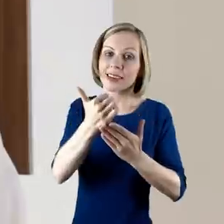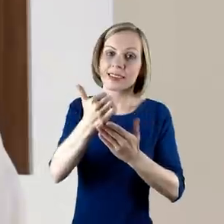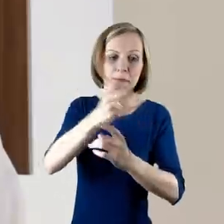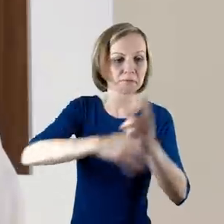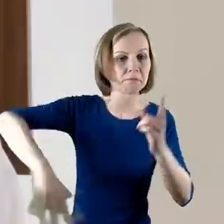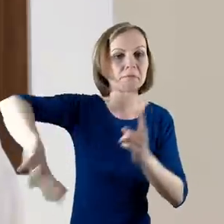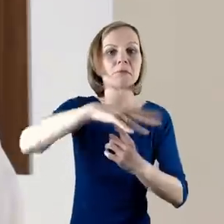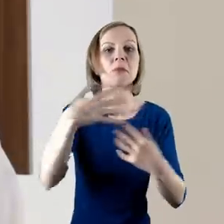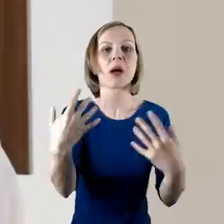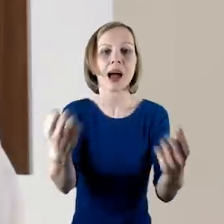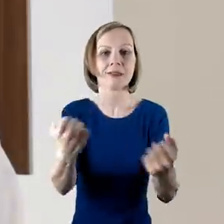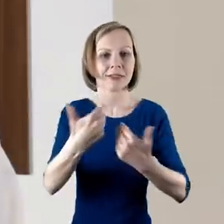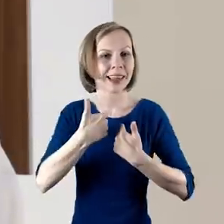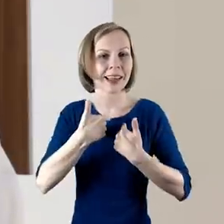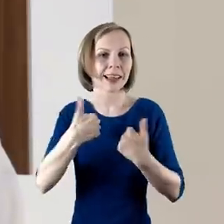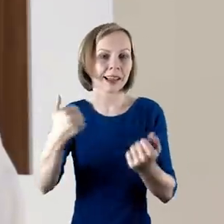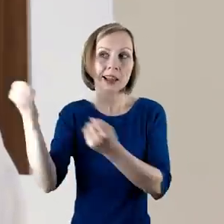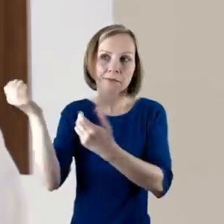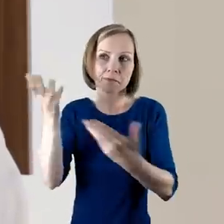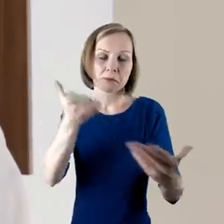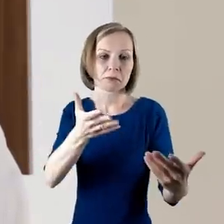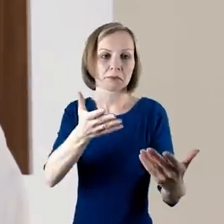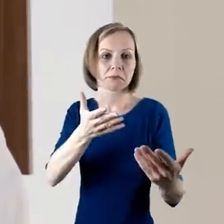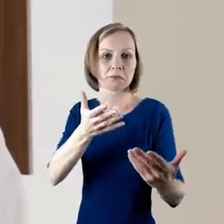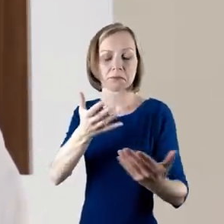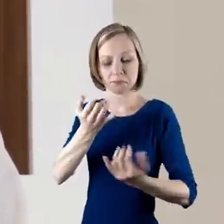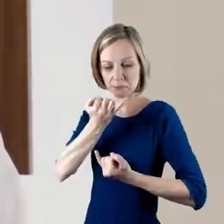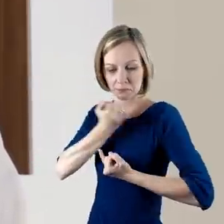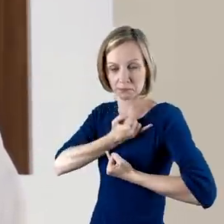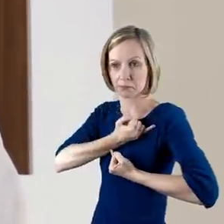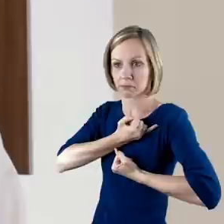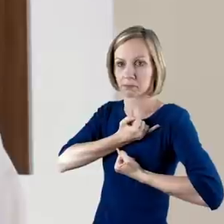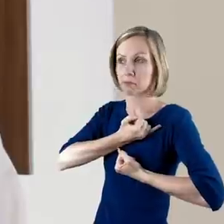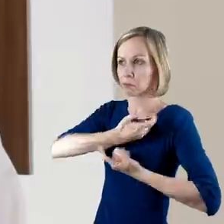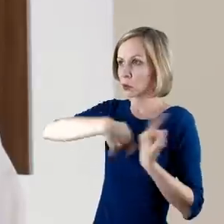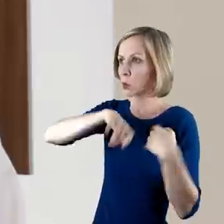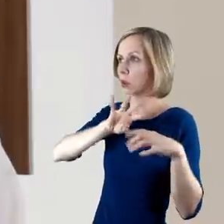Let us come to God, in sorrow for our sins, seeking healing and salvation.